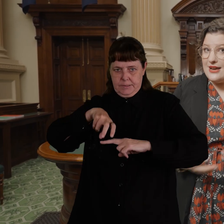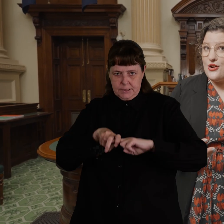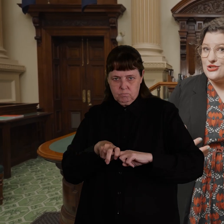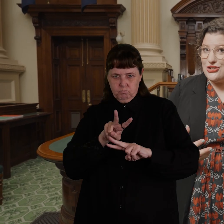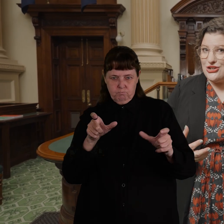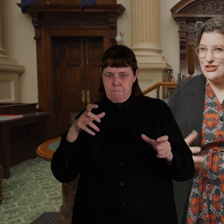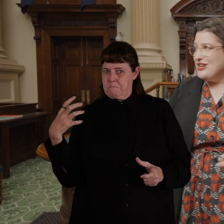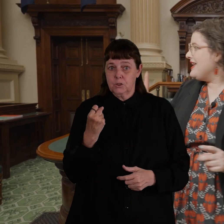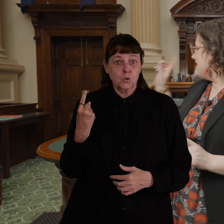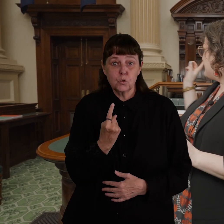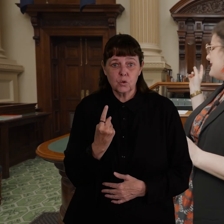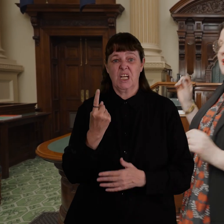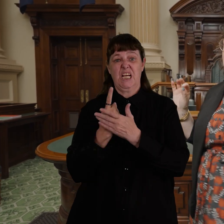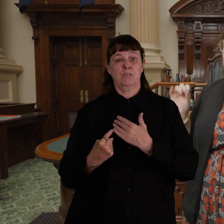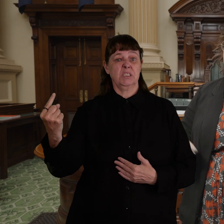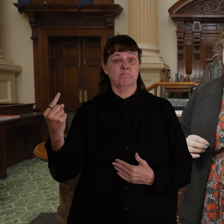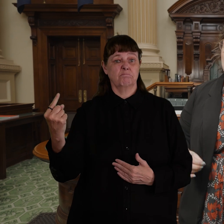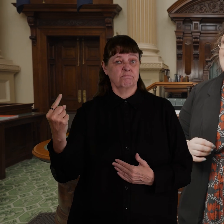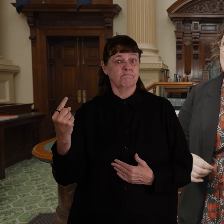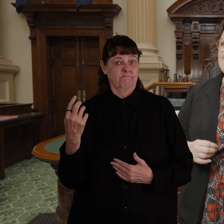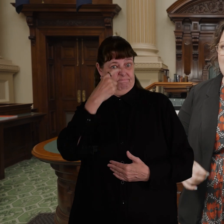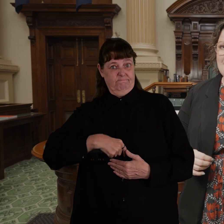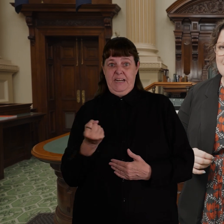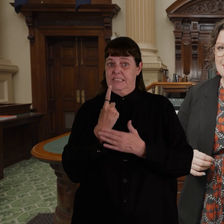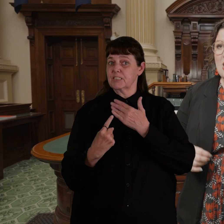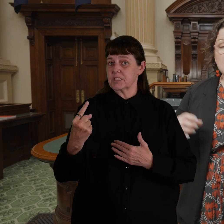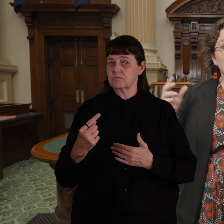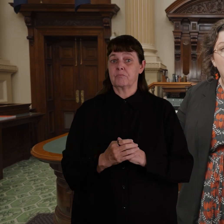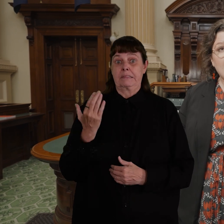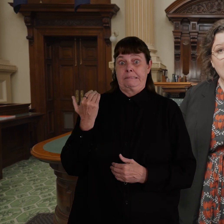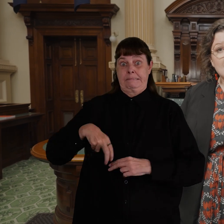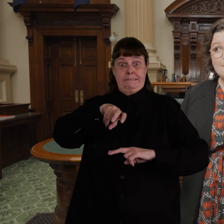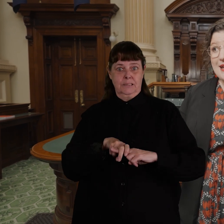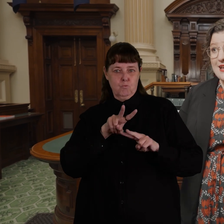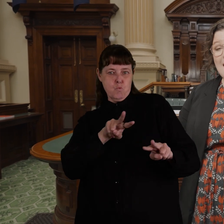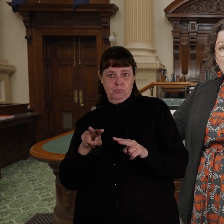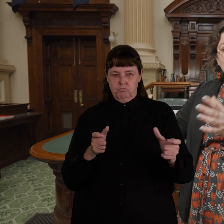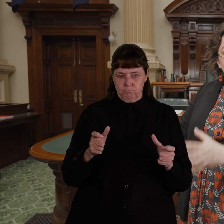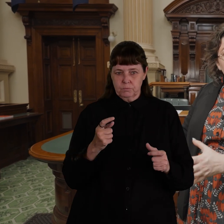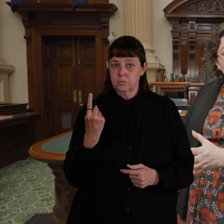state constitution that the speaker must be independent. Our current speaker had to leave